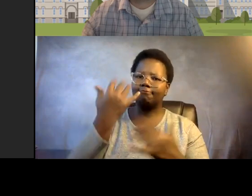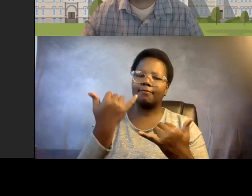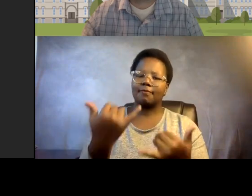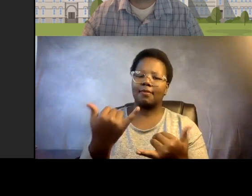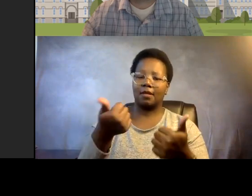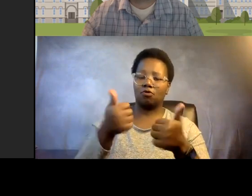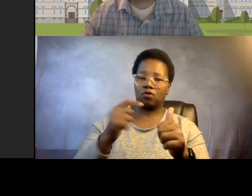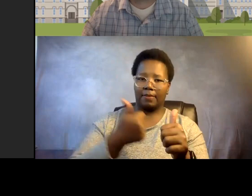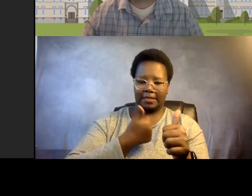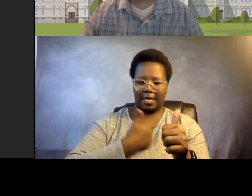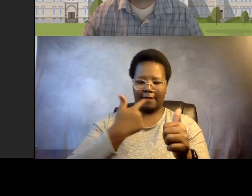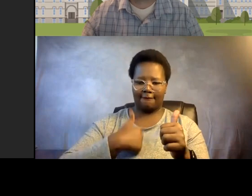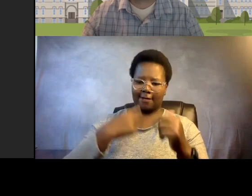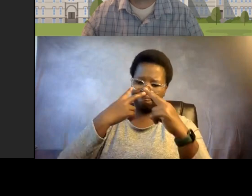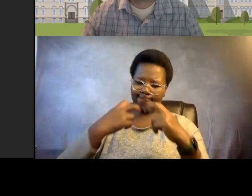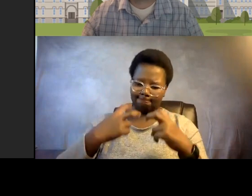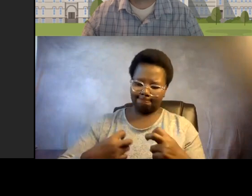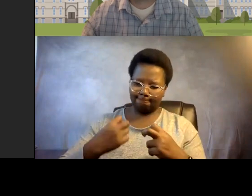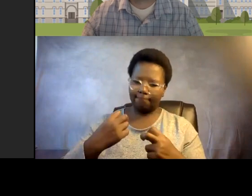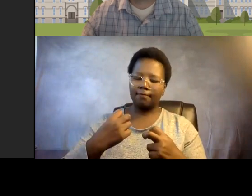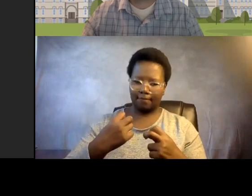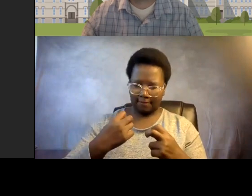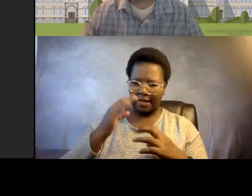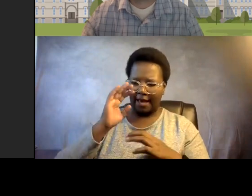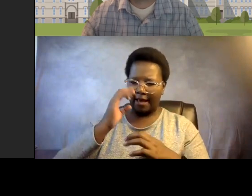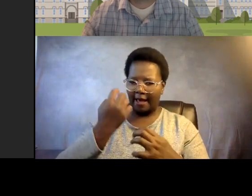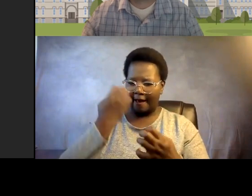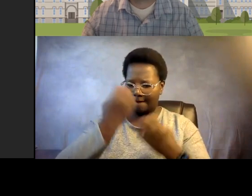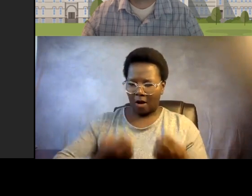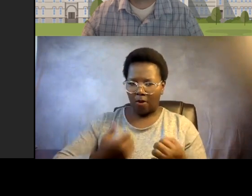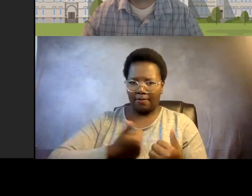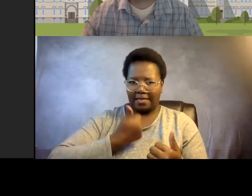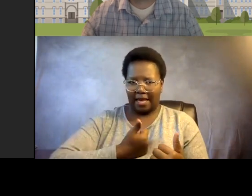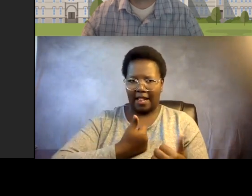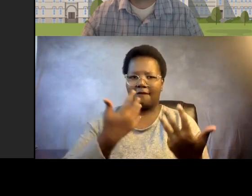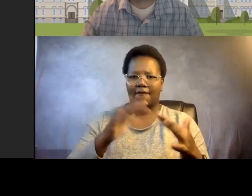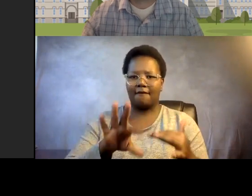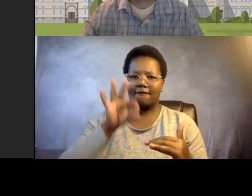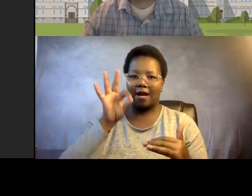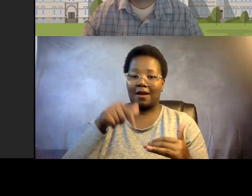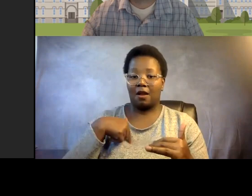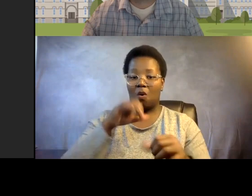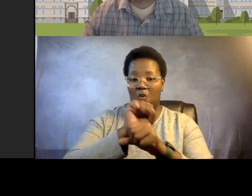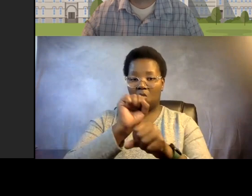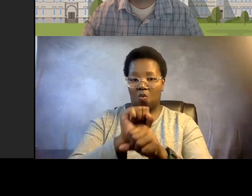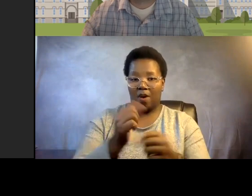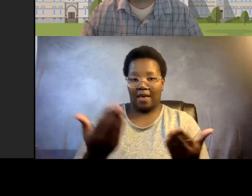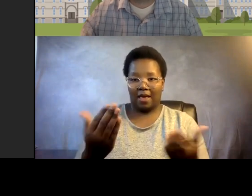evaluation, and hopefully as as part of our work here at WebAIM create resources to help other